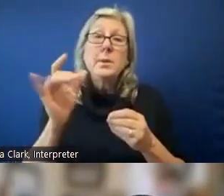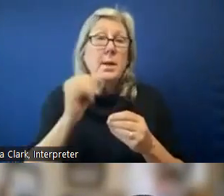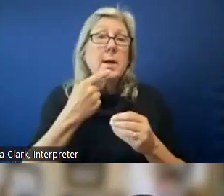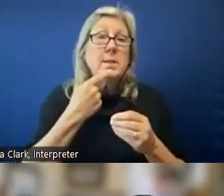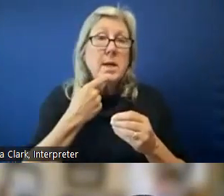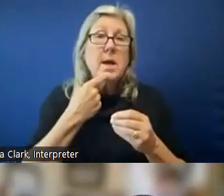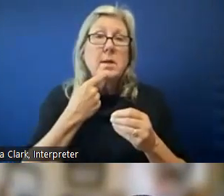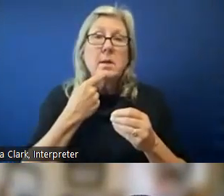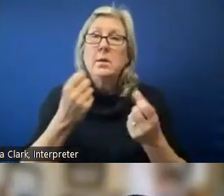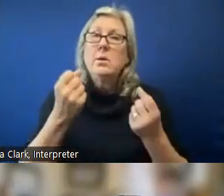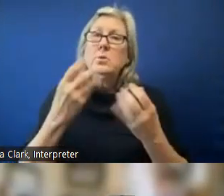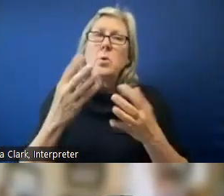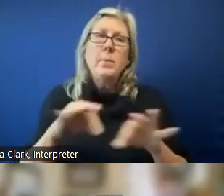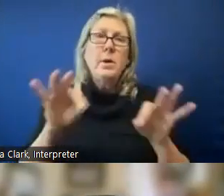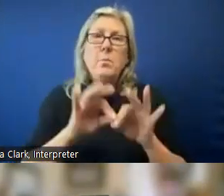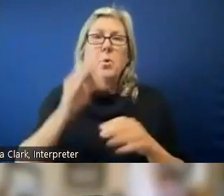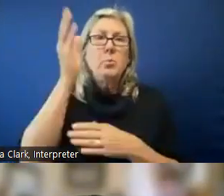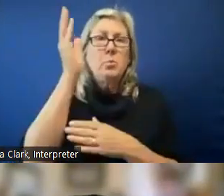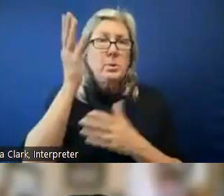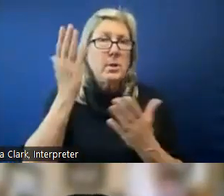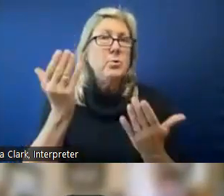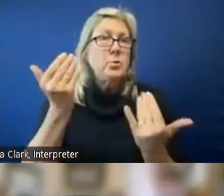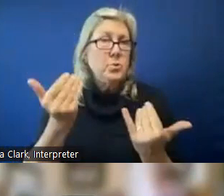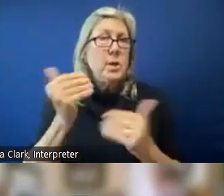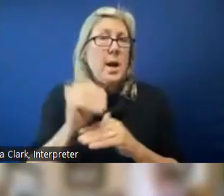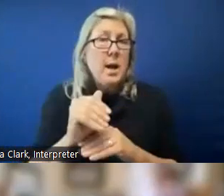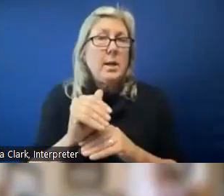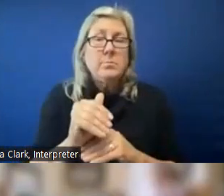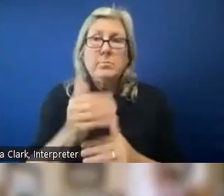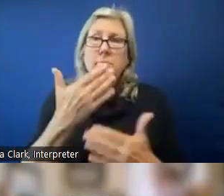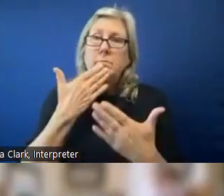had so many important presenters tonight and we appreciate everybody's patience. If you